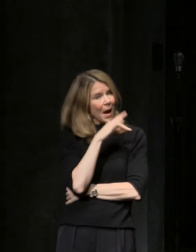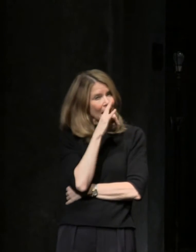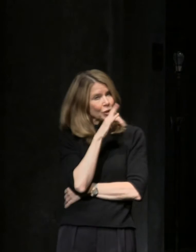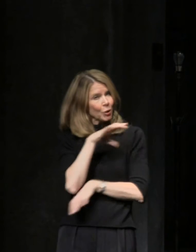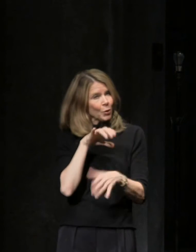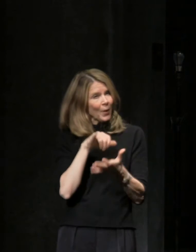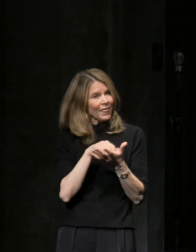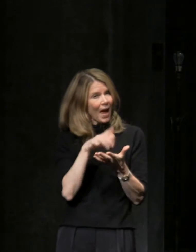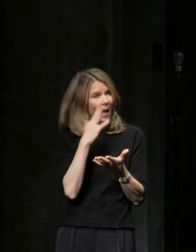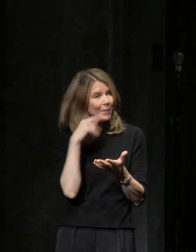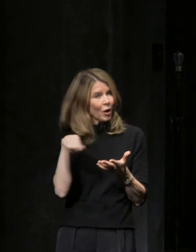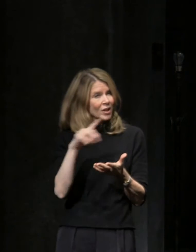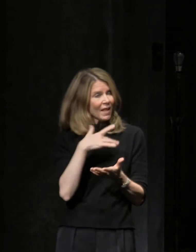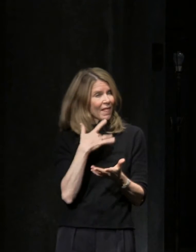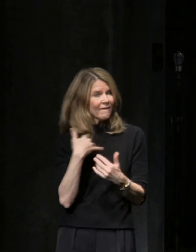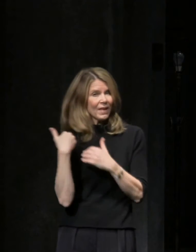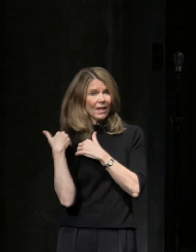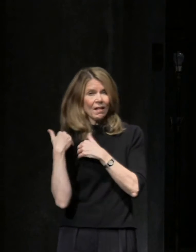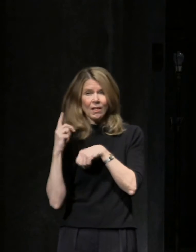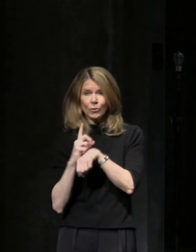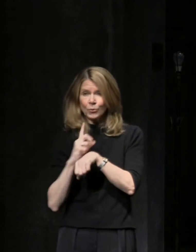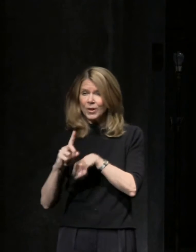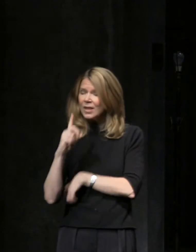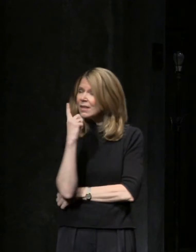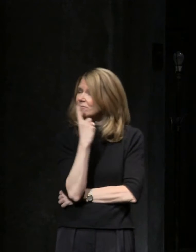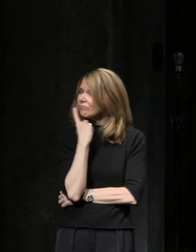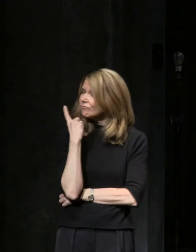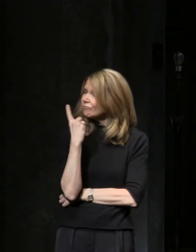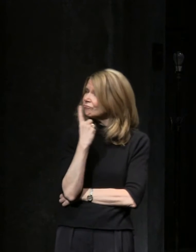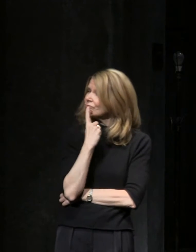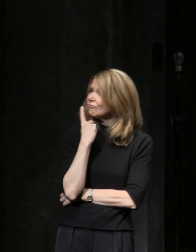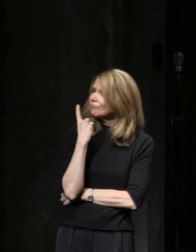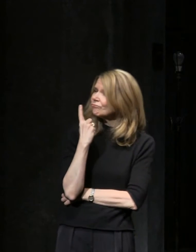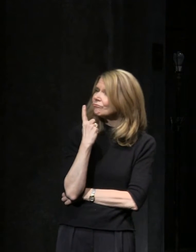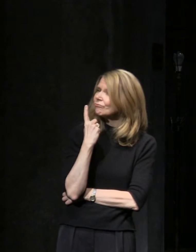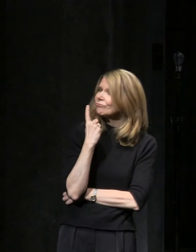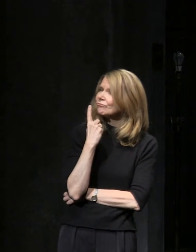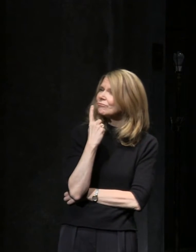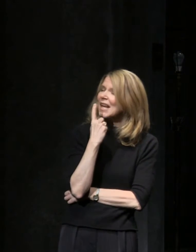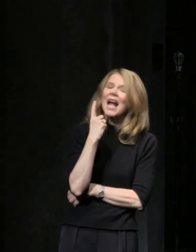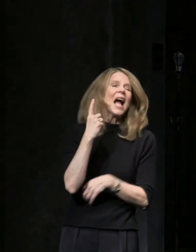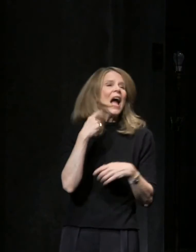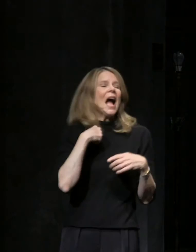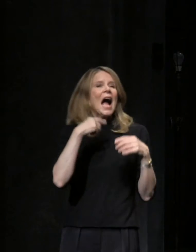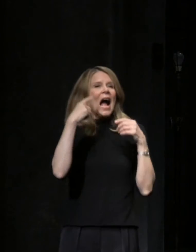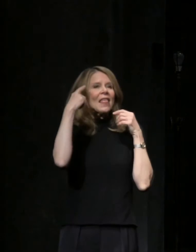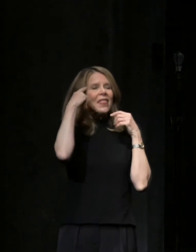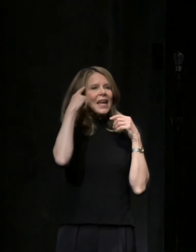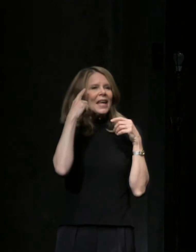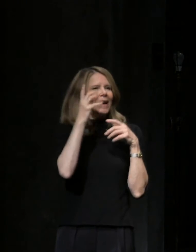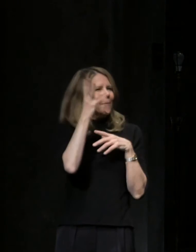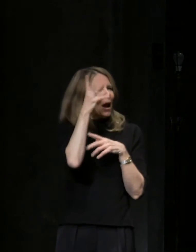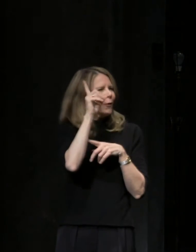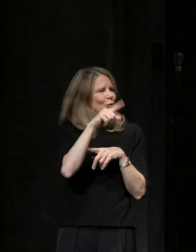out of obligation.” I thought the worst thing we could do as parents was force them,